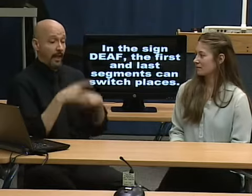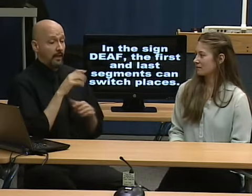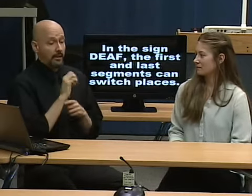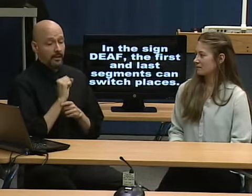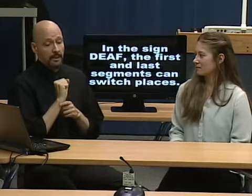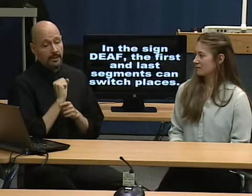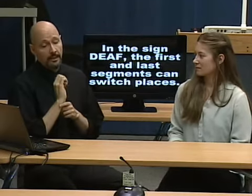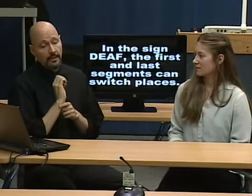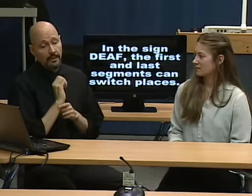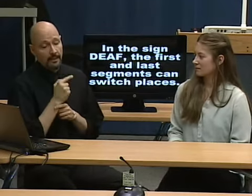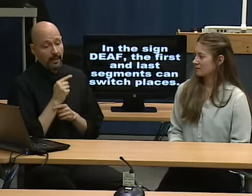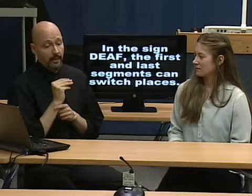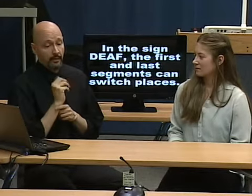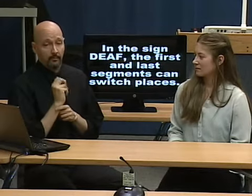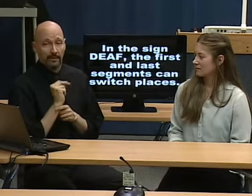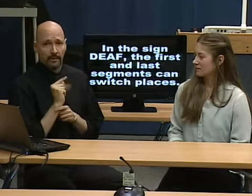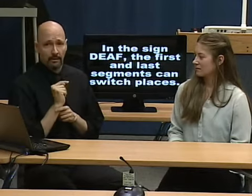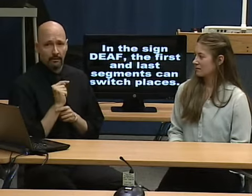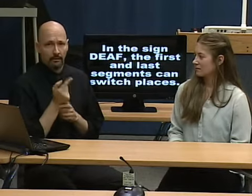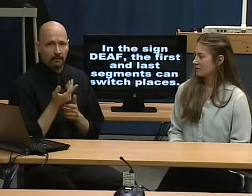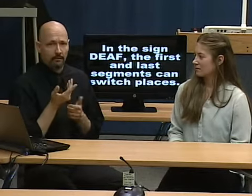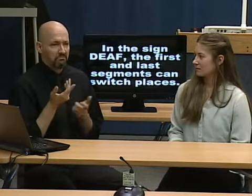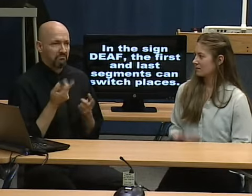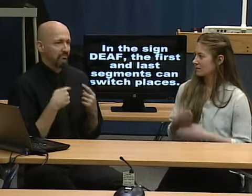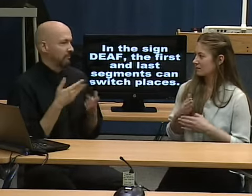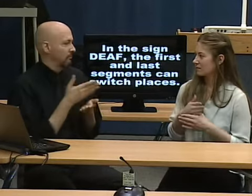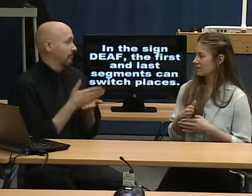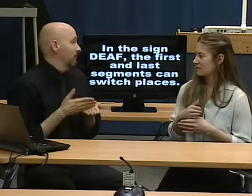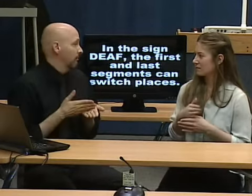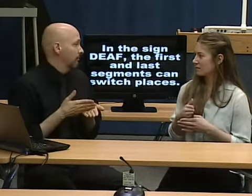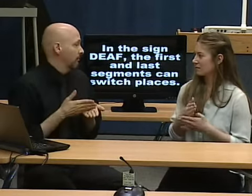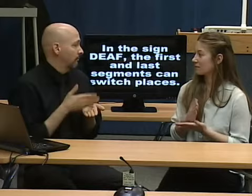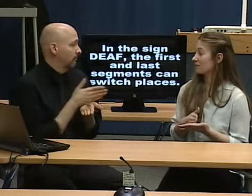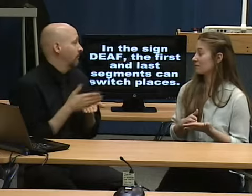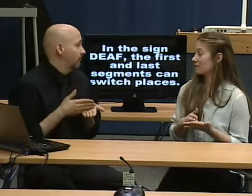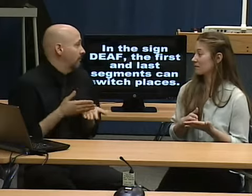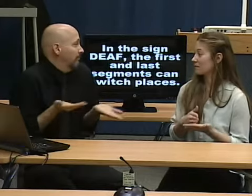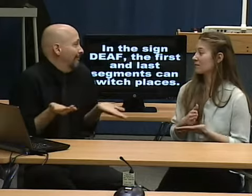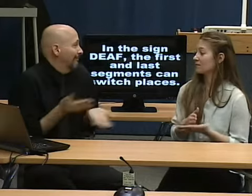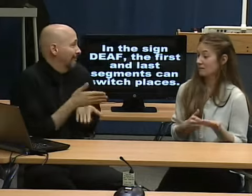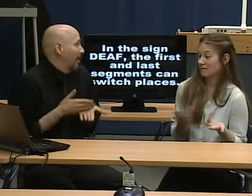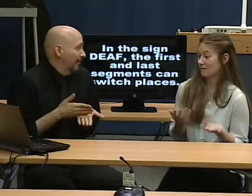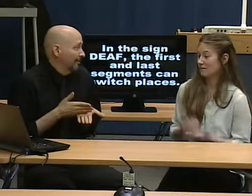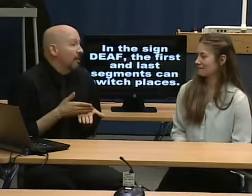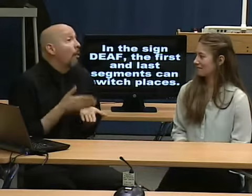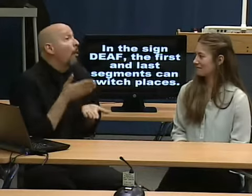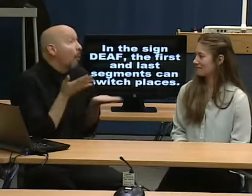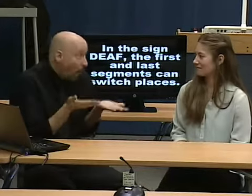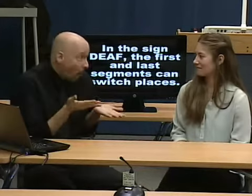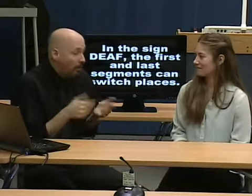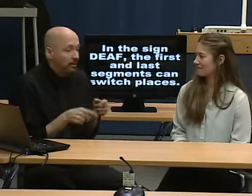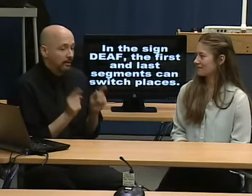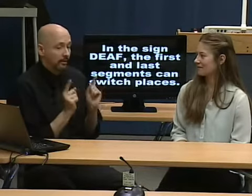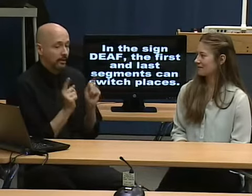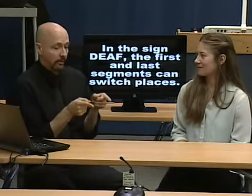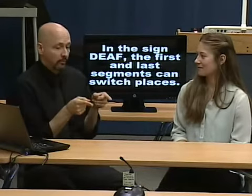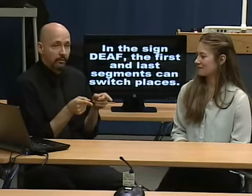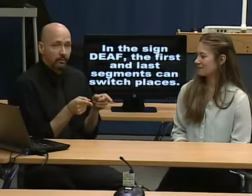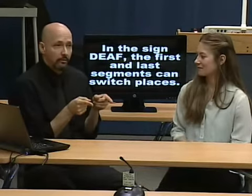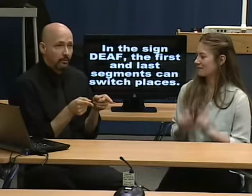The sign for S-E-G-M-E-N-T is this: segment (part). Segment. Or "segment."